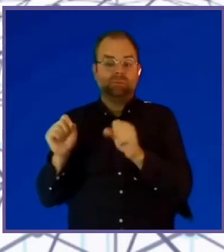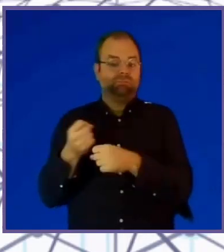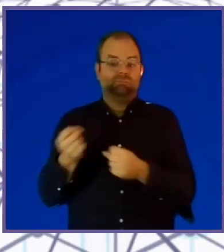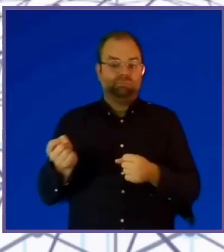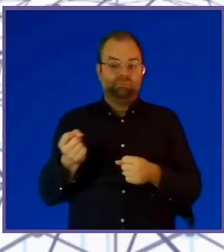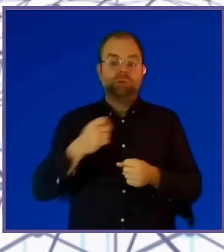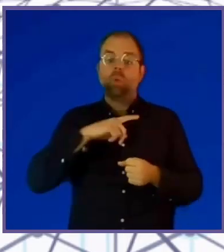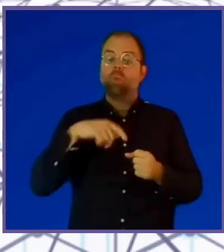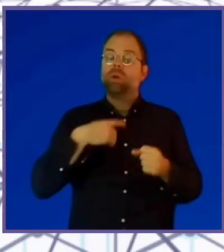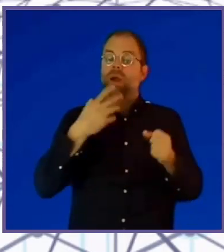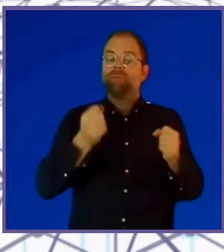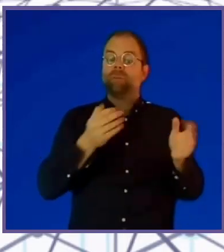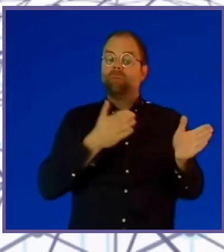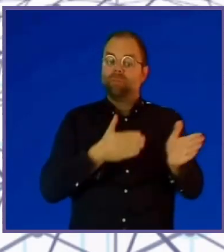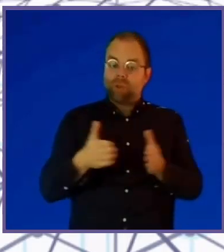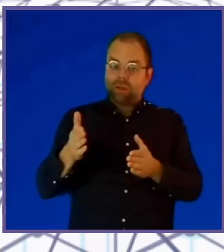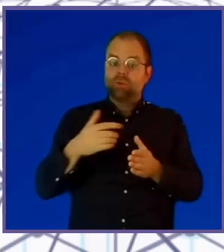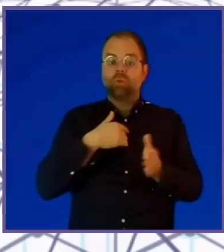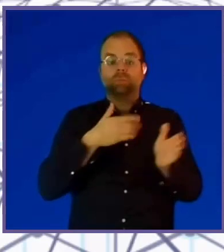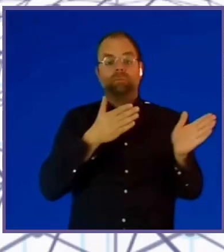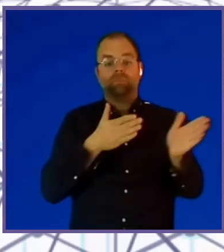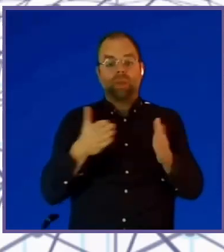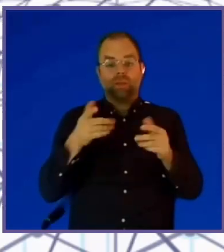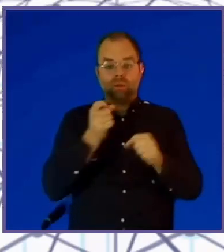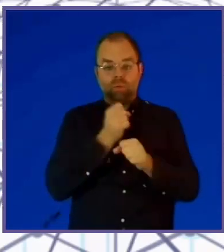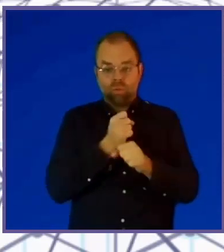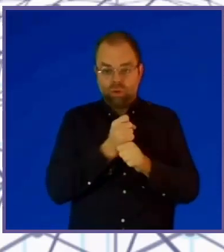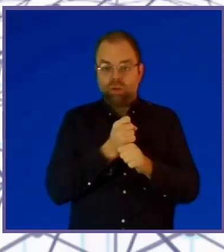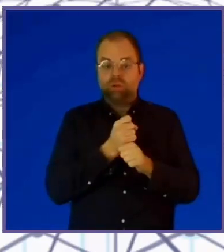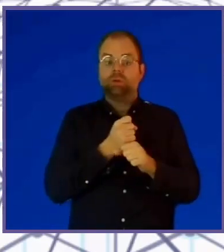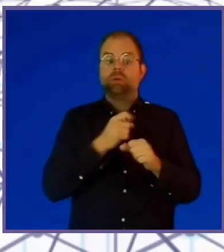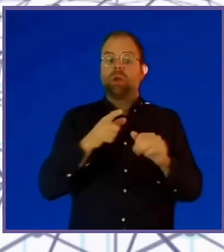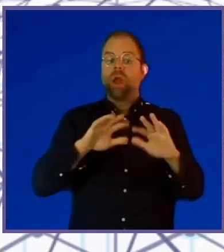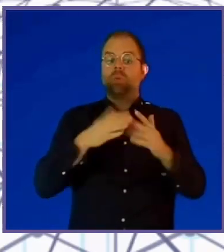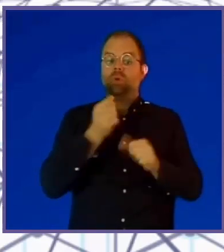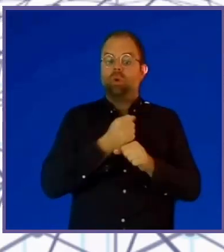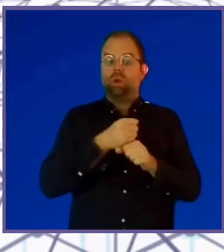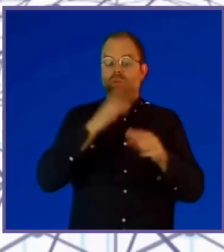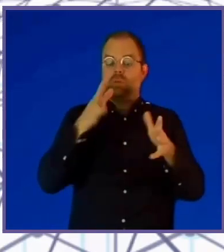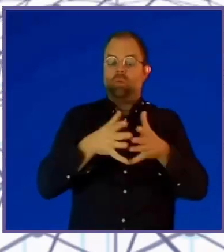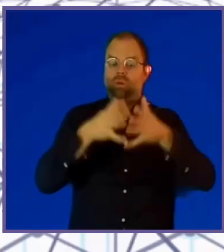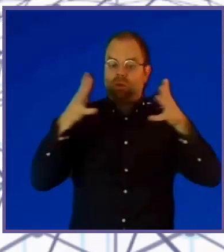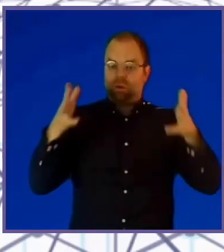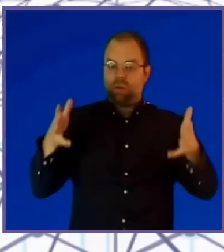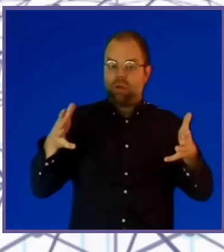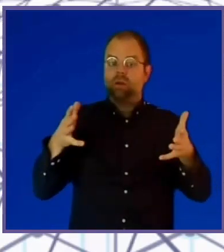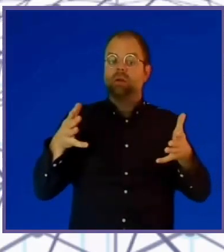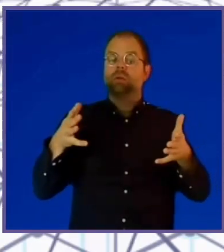We have begun trying to map this with interviews with nine local manufacturers in Nepal to